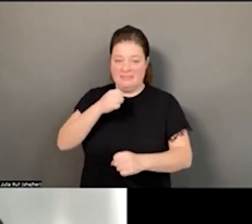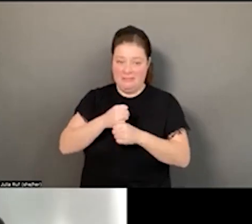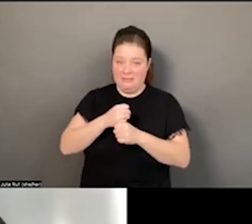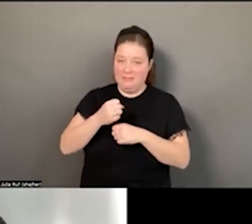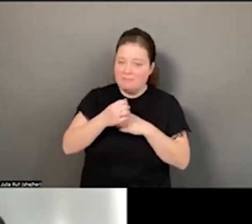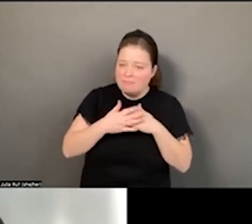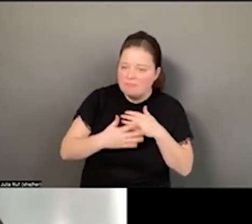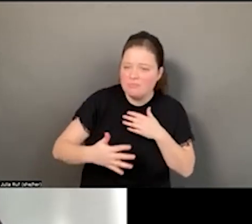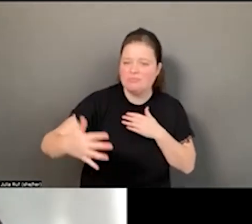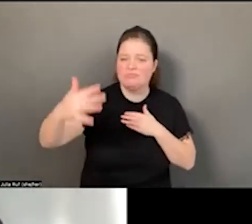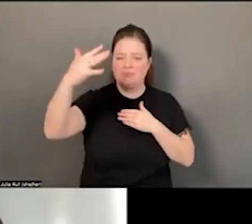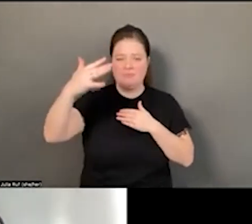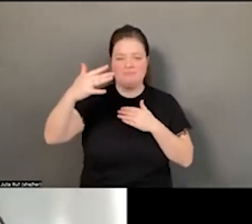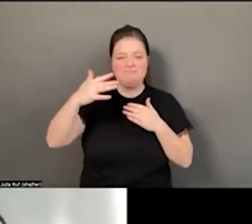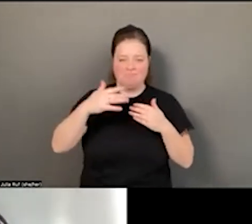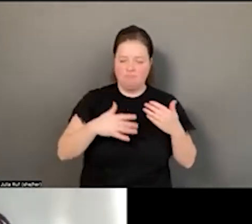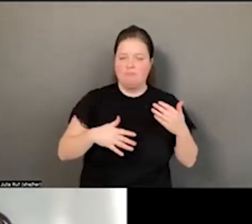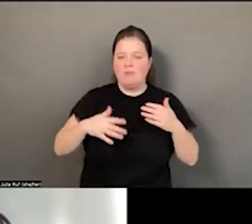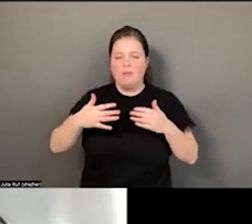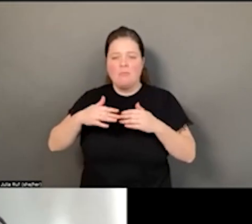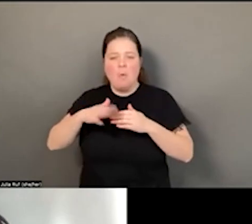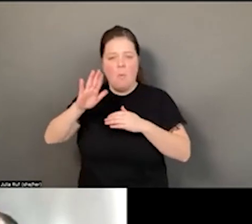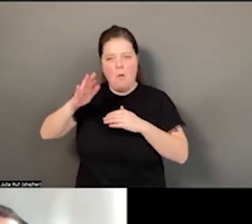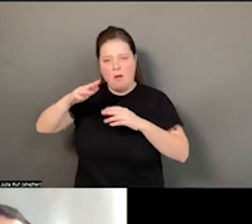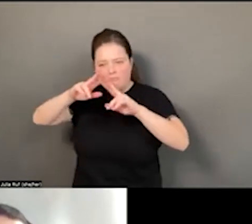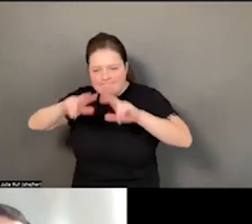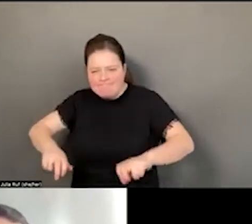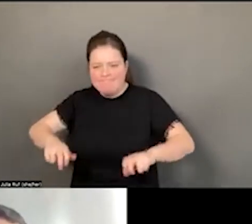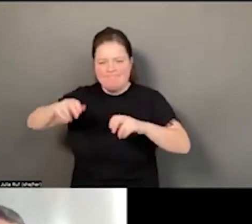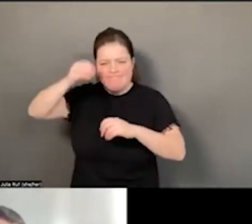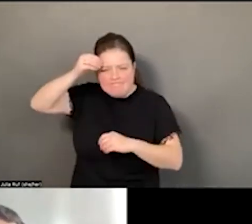accessibility, about the audiovisual media service directive. Because countries,